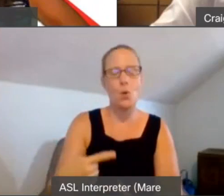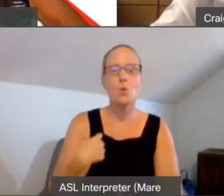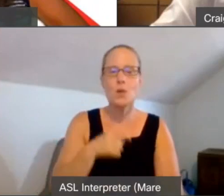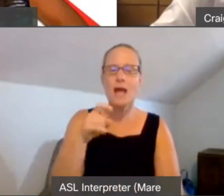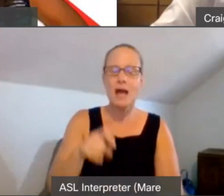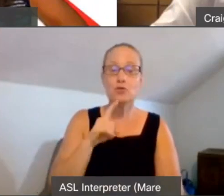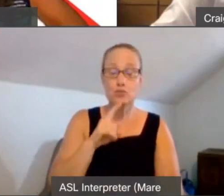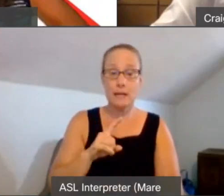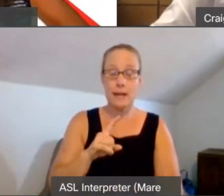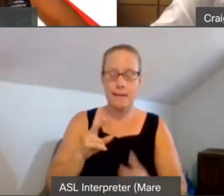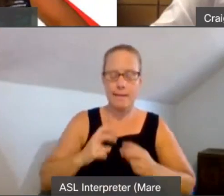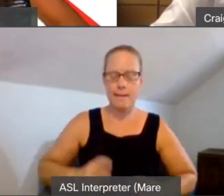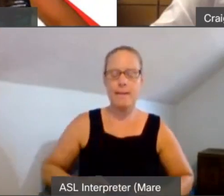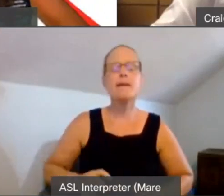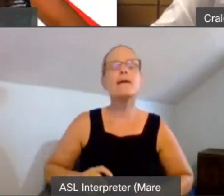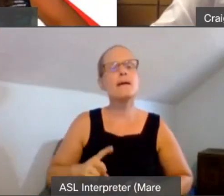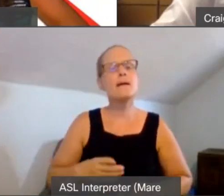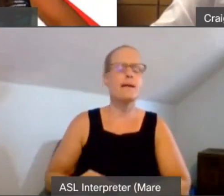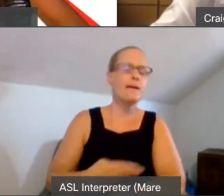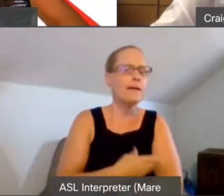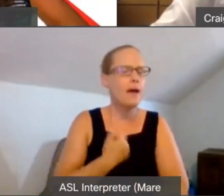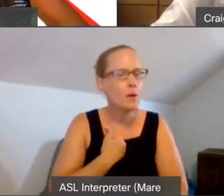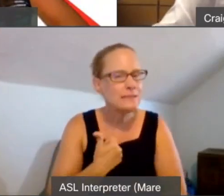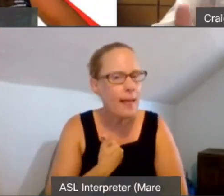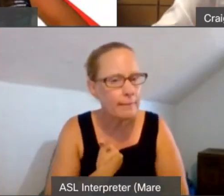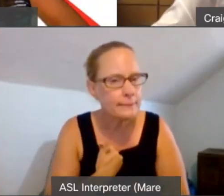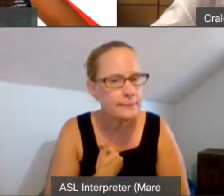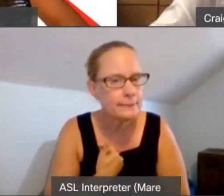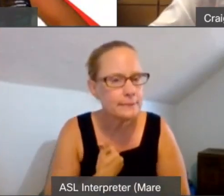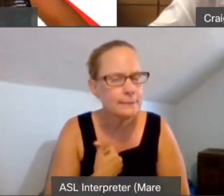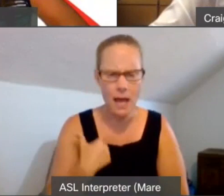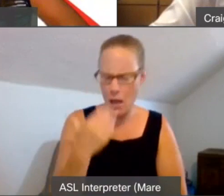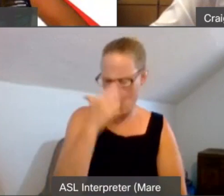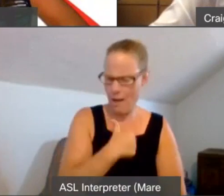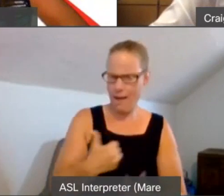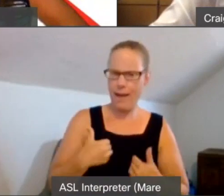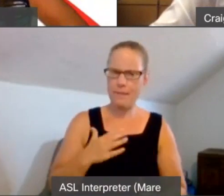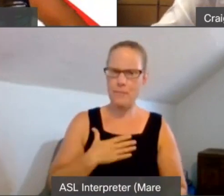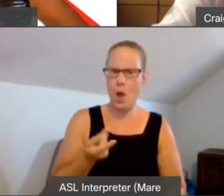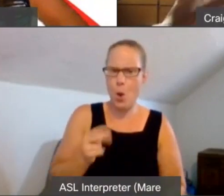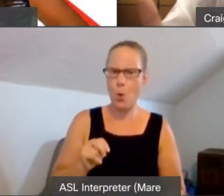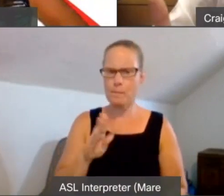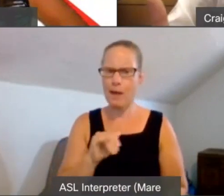and be a little bit better than what we are because I know I have my own biases or morals about people looking me